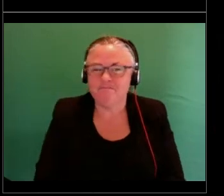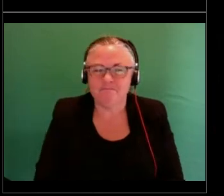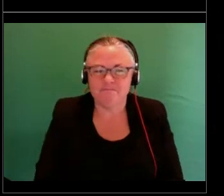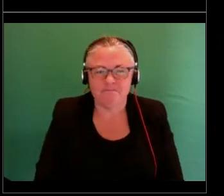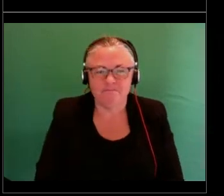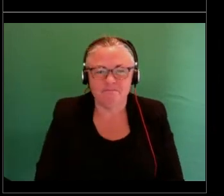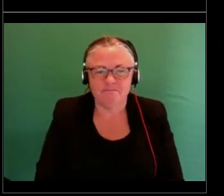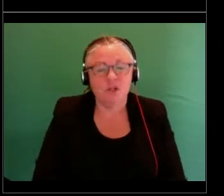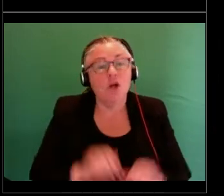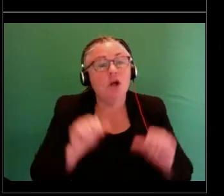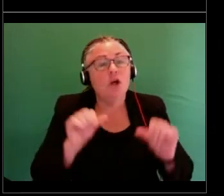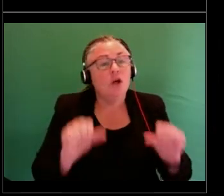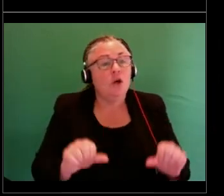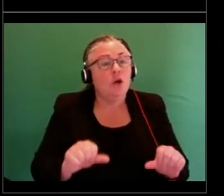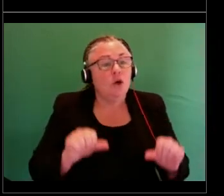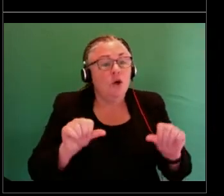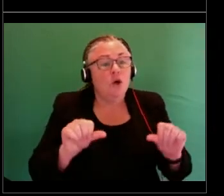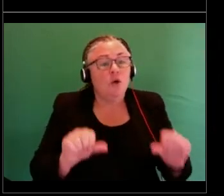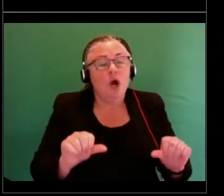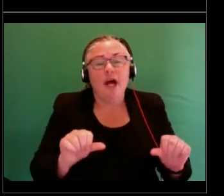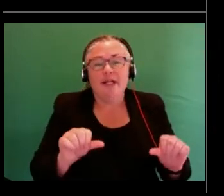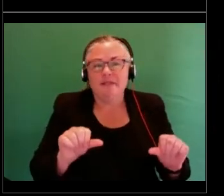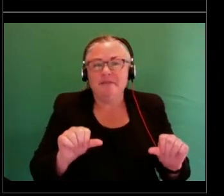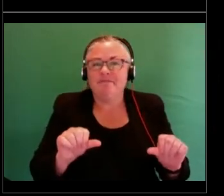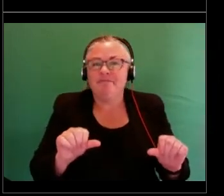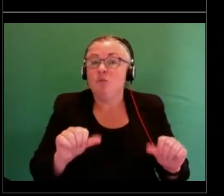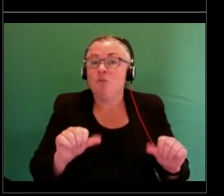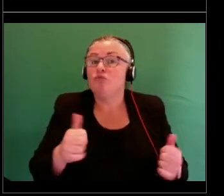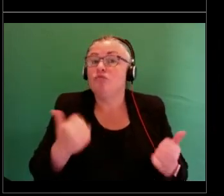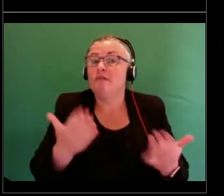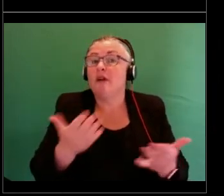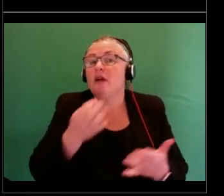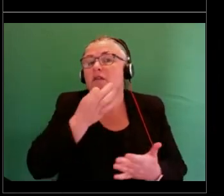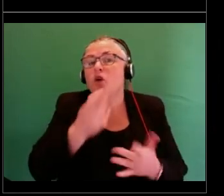order application, we can provide that help too.